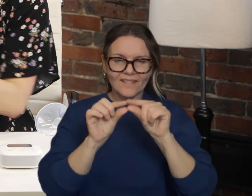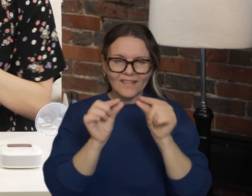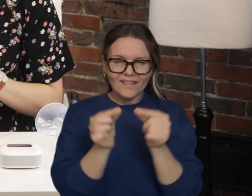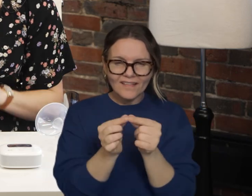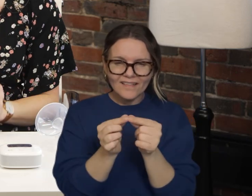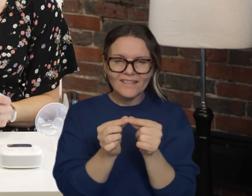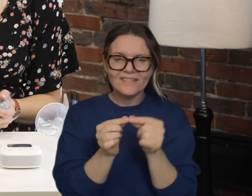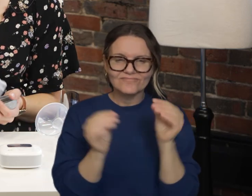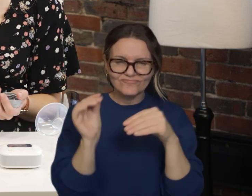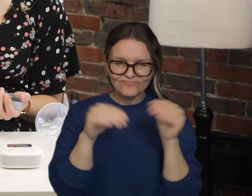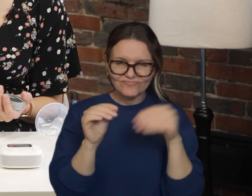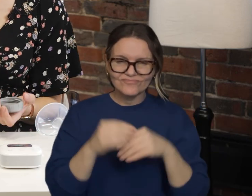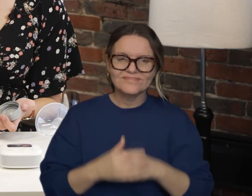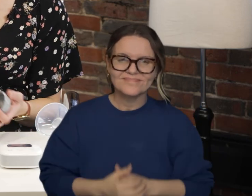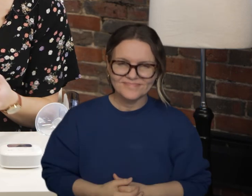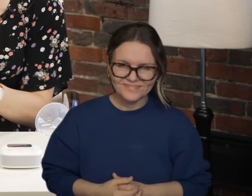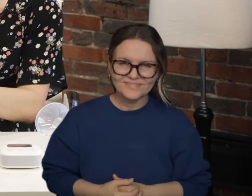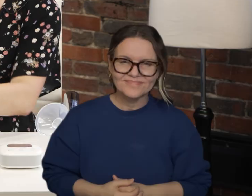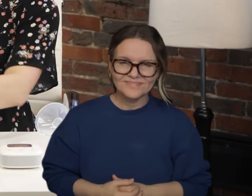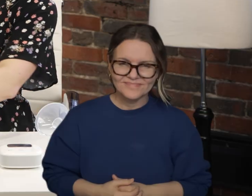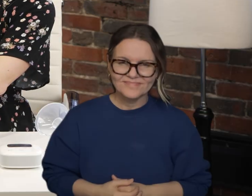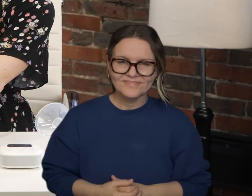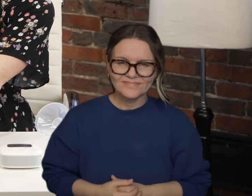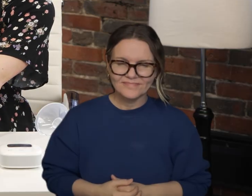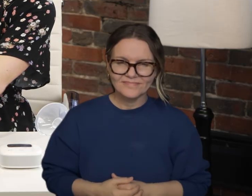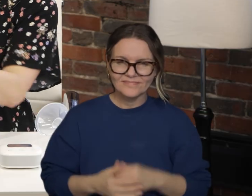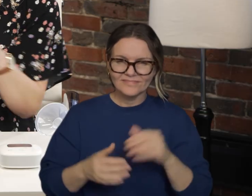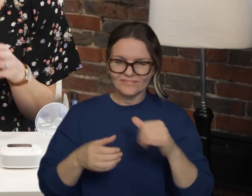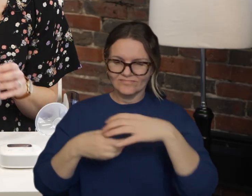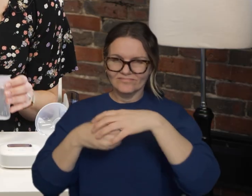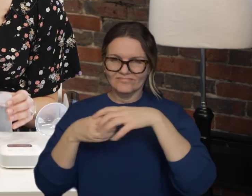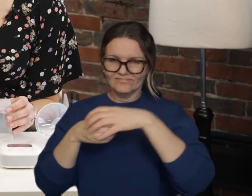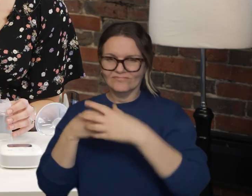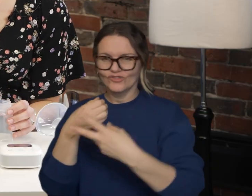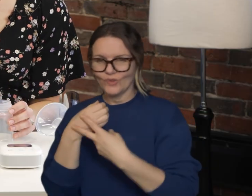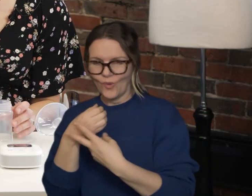to assemble the pump collection kit we're going to start with our bottle again that's our base